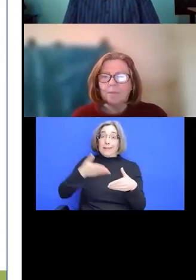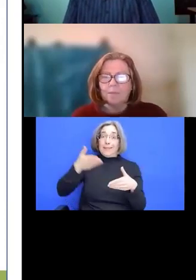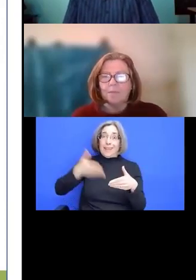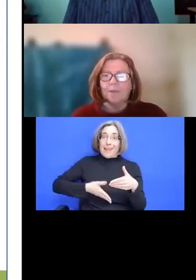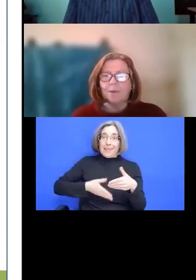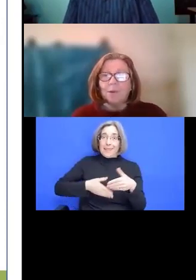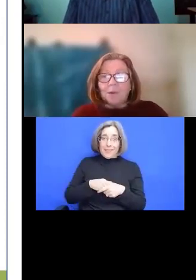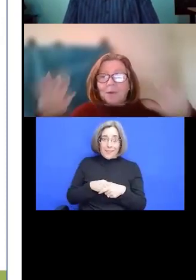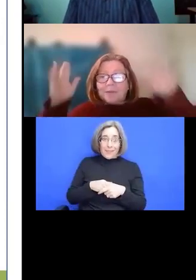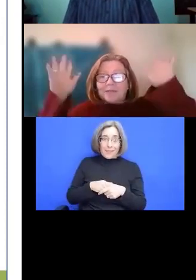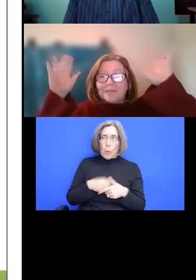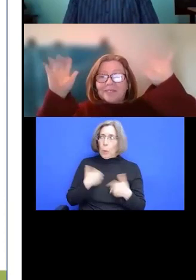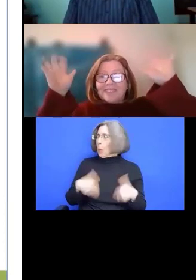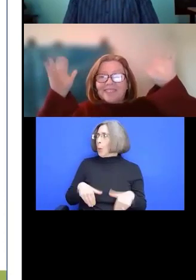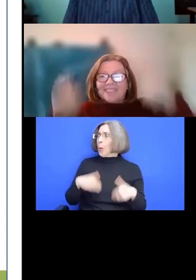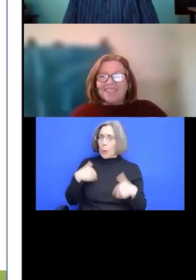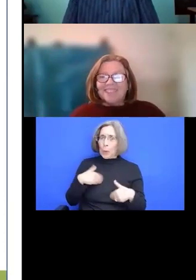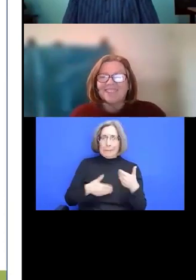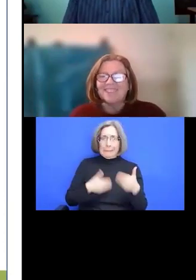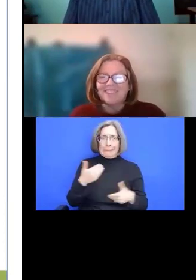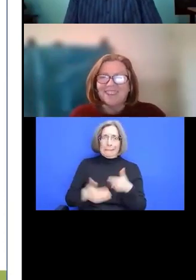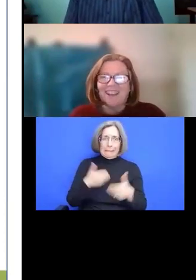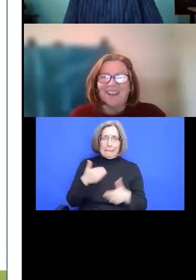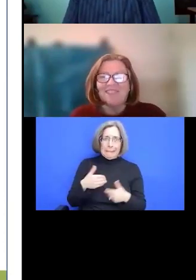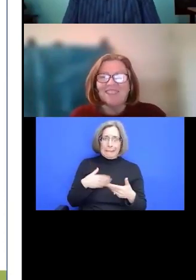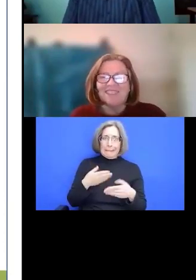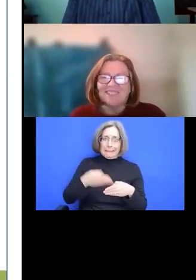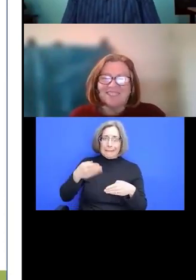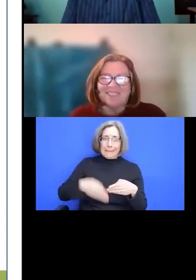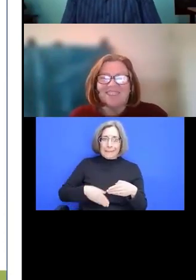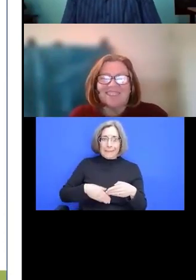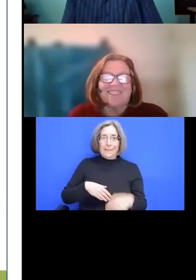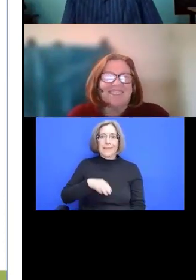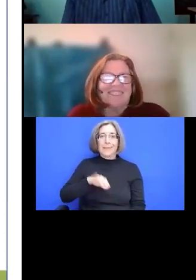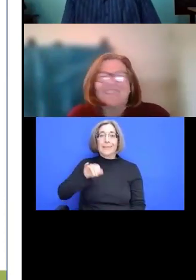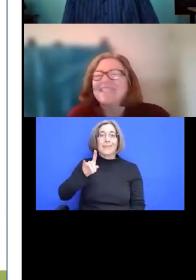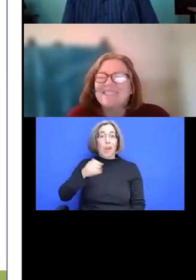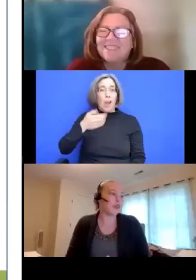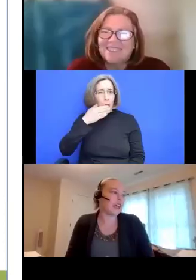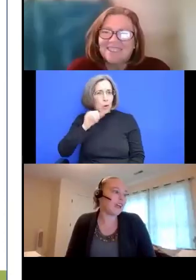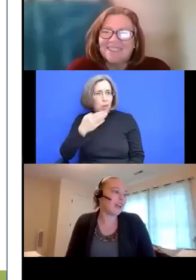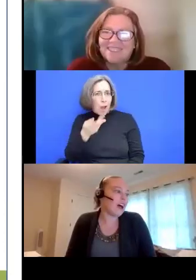I'm impressed that we got that far, Scarlett. Jade Blevins: Good job, ya'll. Scarlett Gibb: I am too. Jade Blevins: All right.